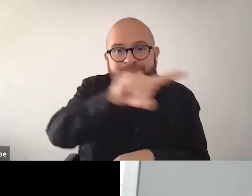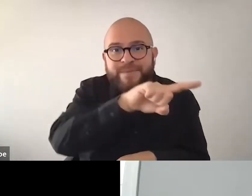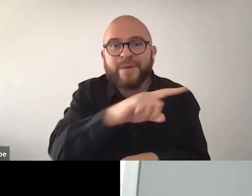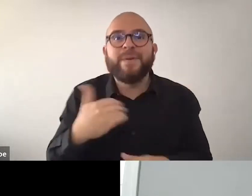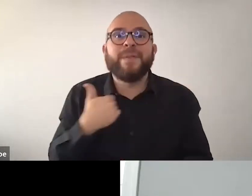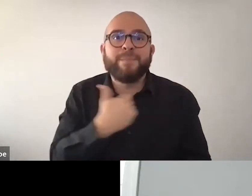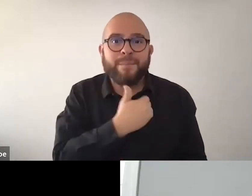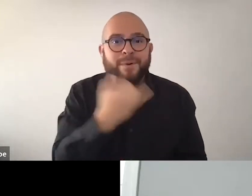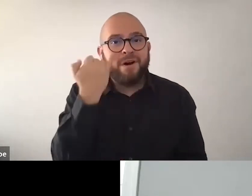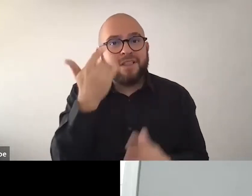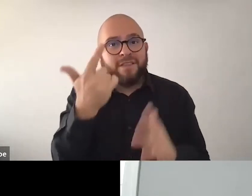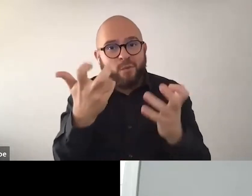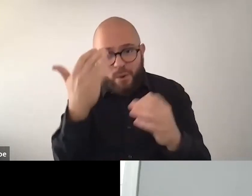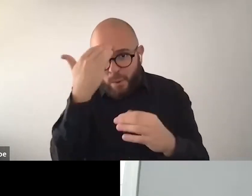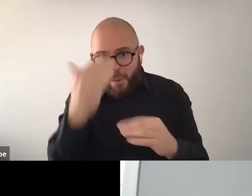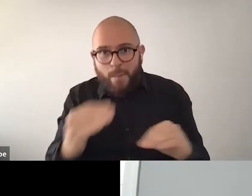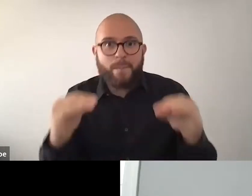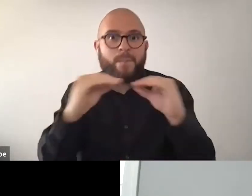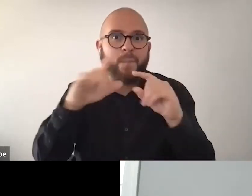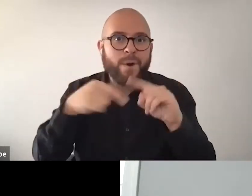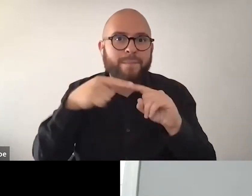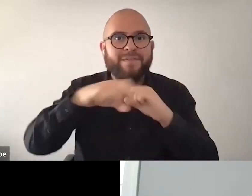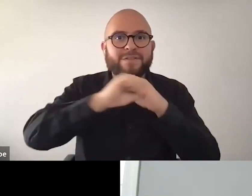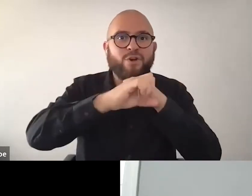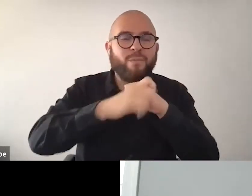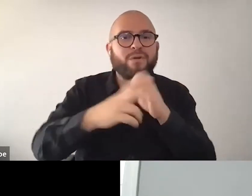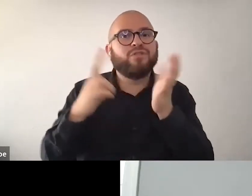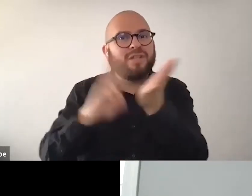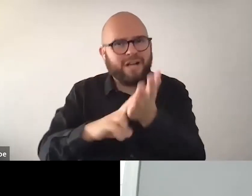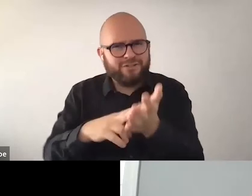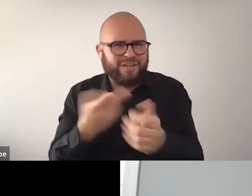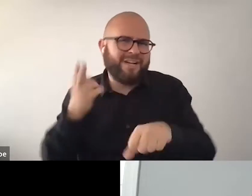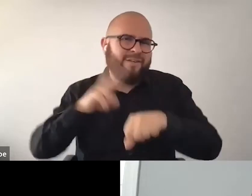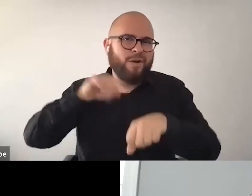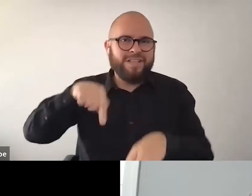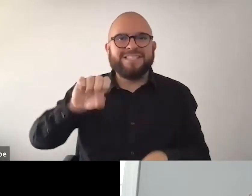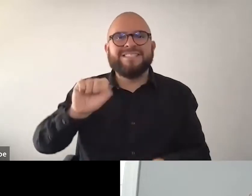the new commercials contract, of course the SAG after YouTube channel has a number of videos